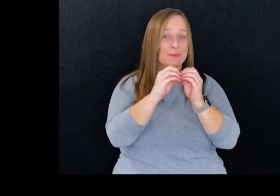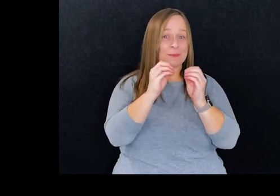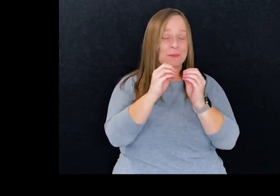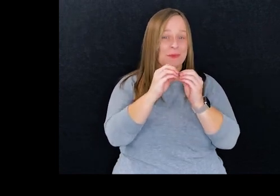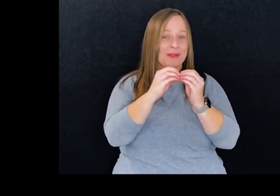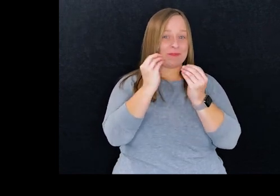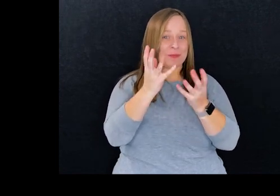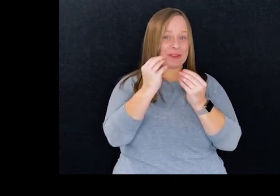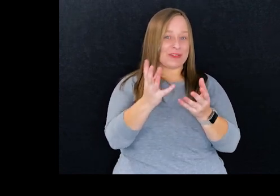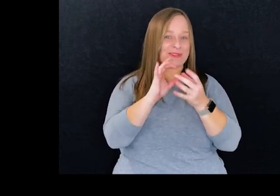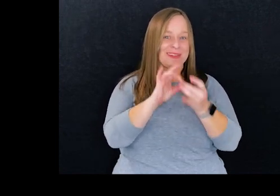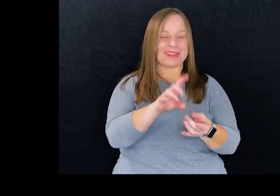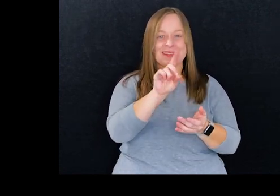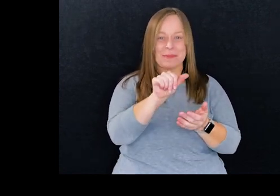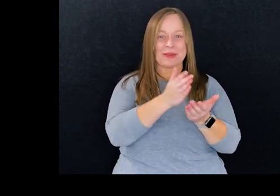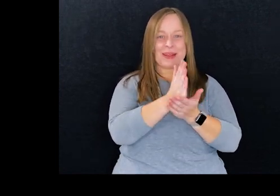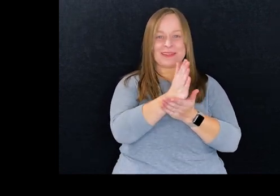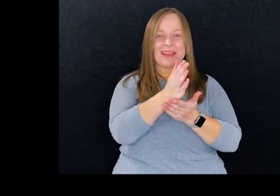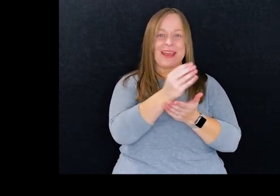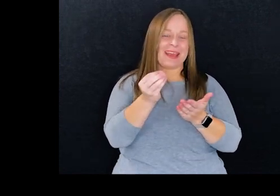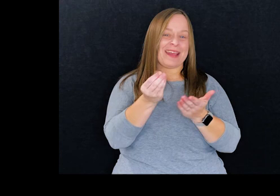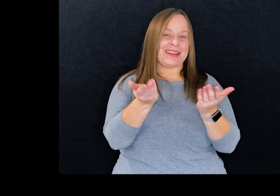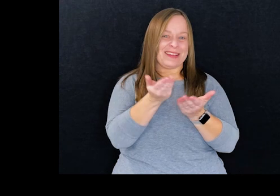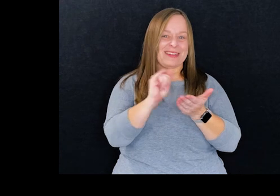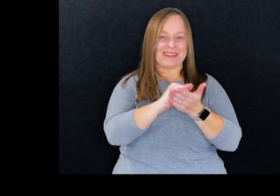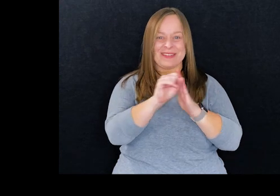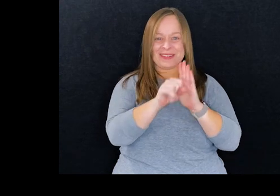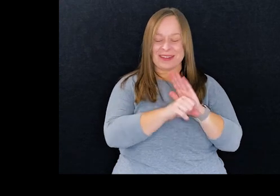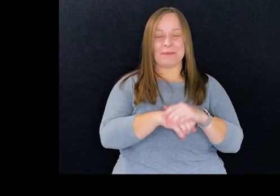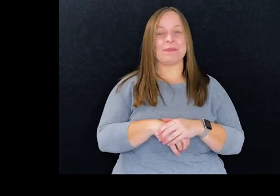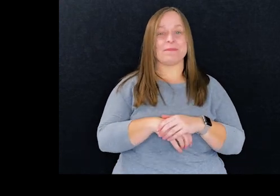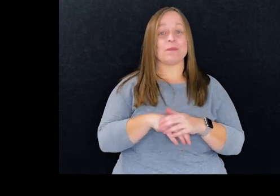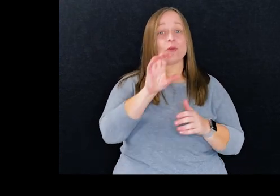where we'll bring you more information on disability rights in the state of New York.